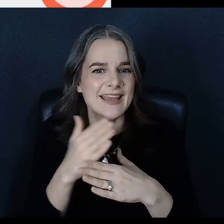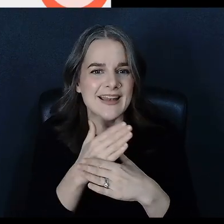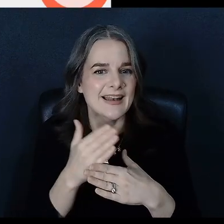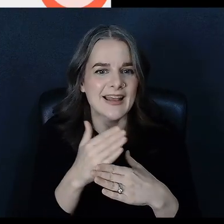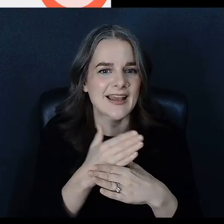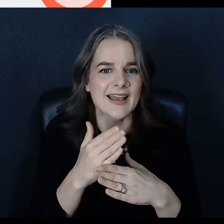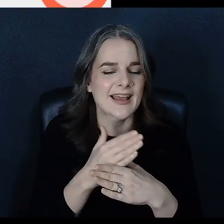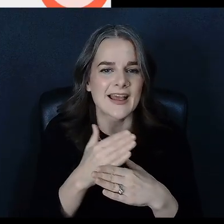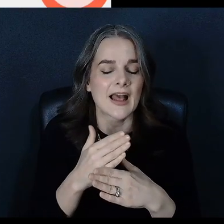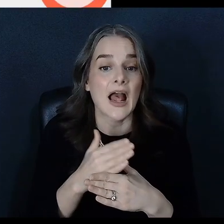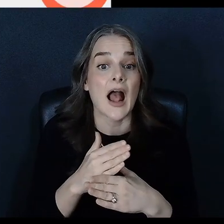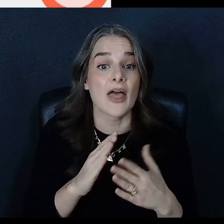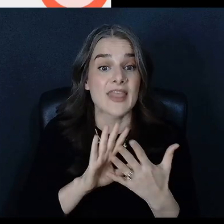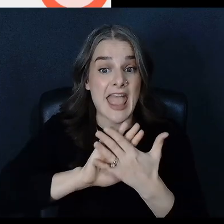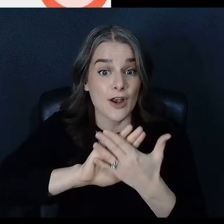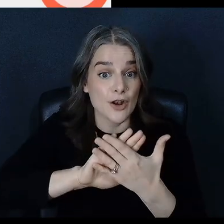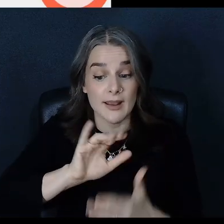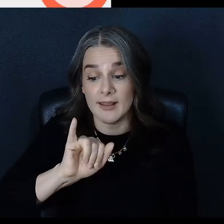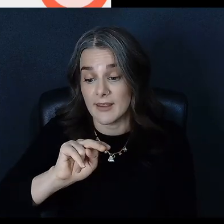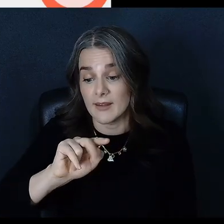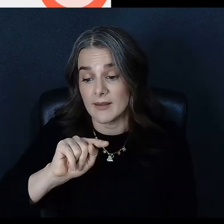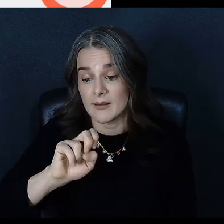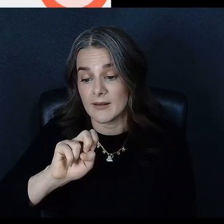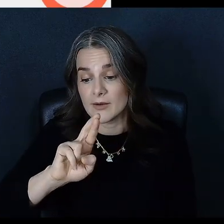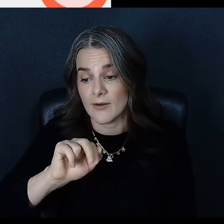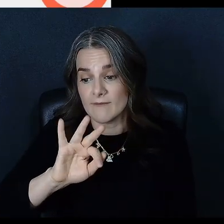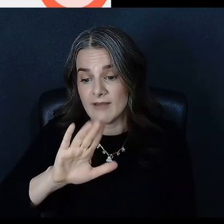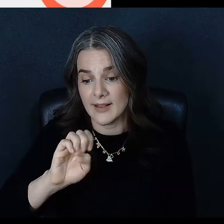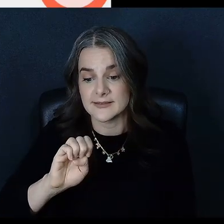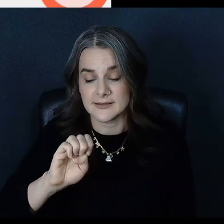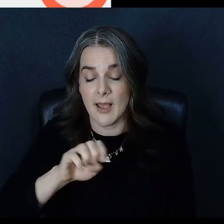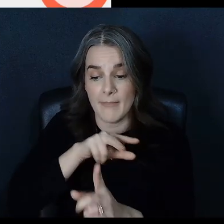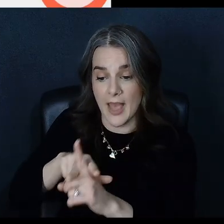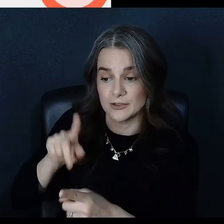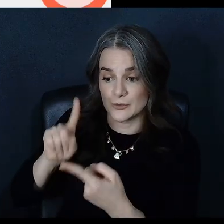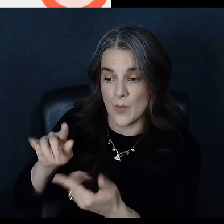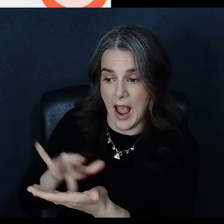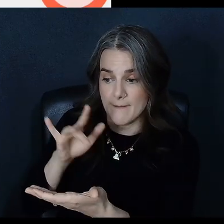and the switch plugs into the interface. Maybe you use a wireless switch that wirelessly connects.